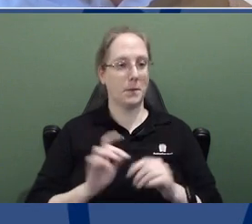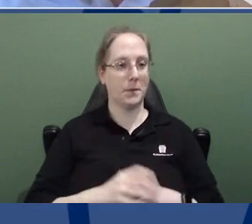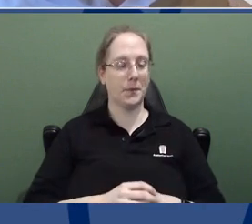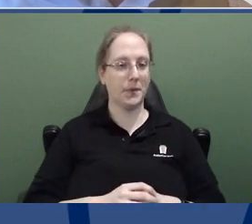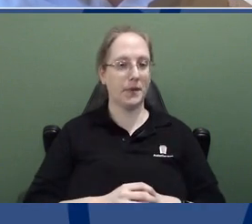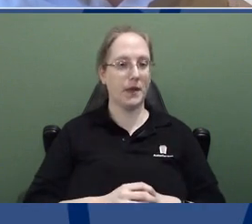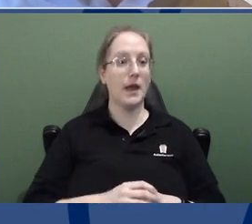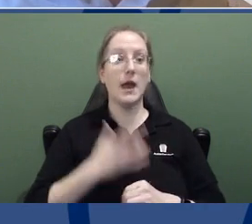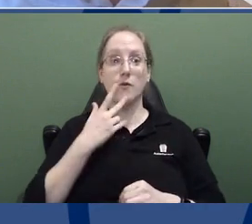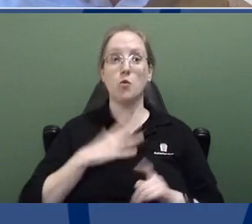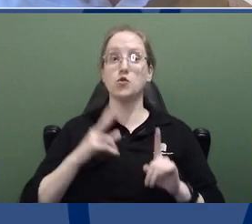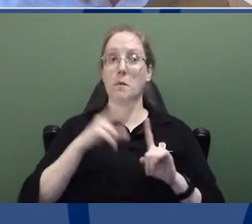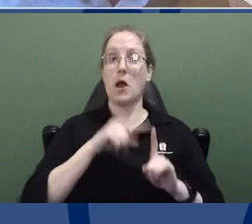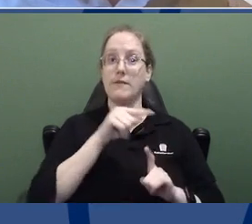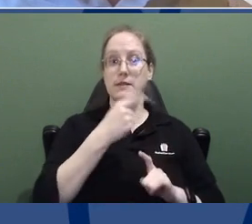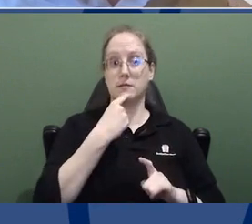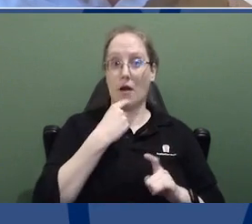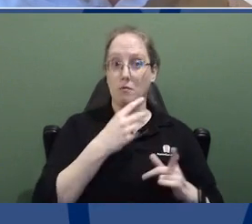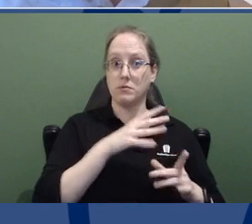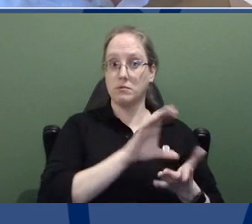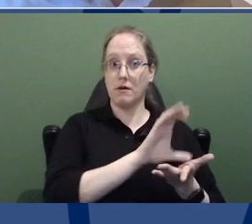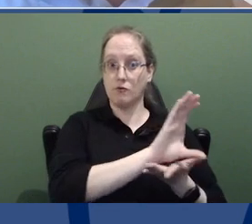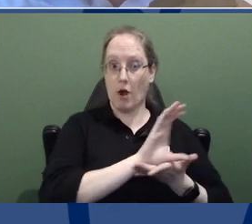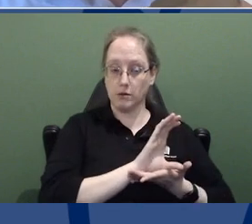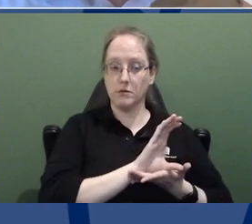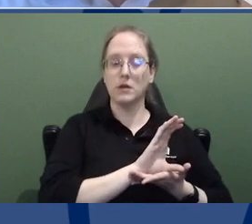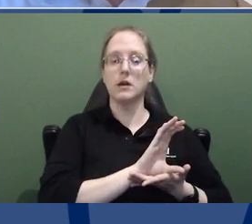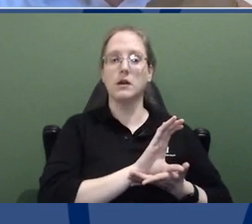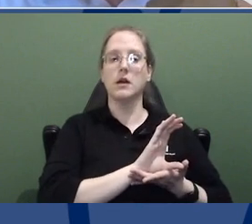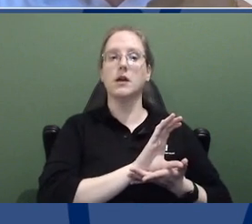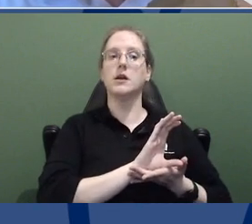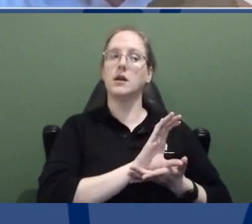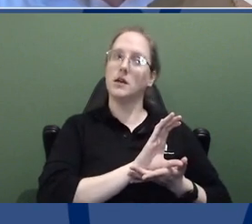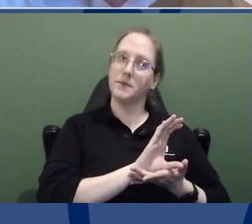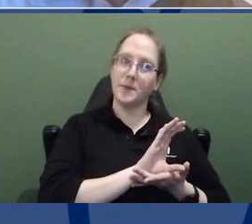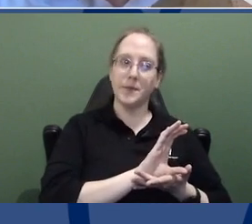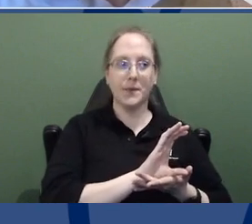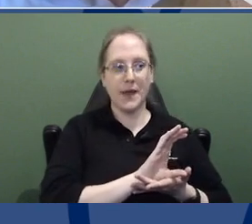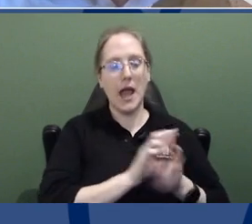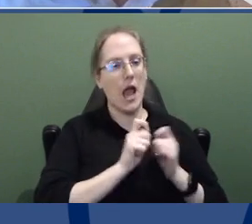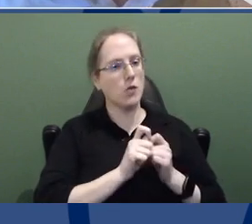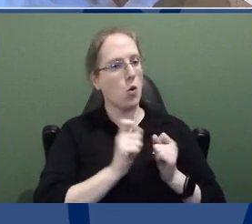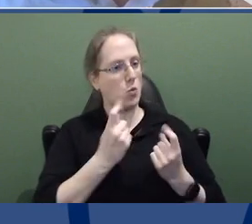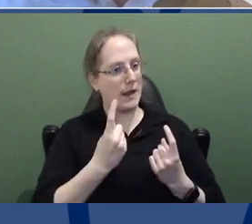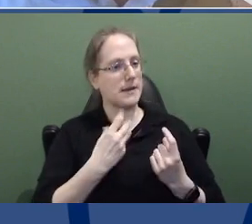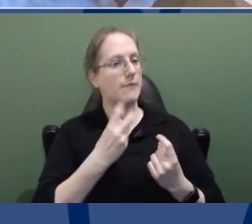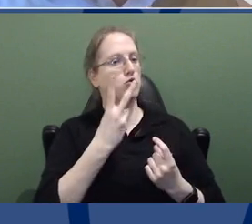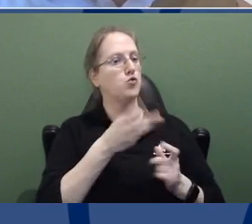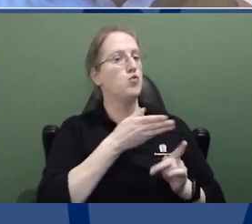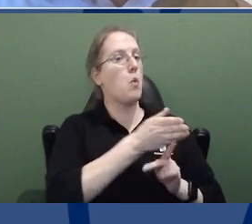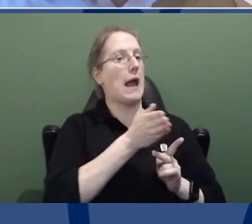it's worth noting that there really are two streams of application. One is for businesses